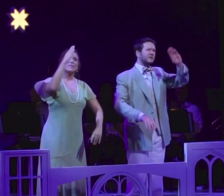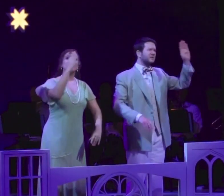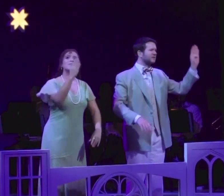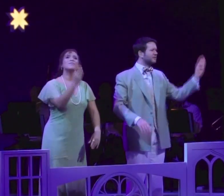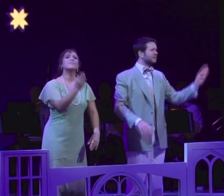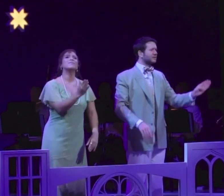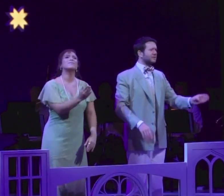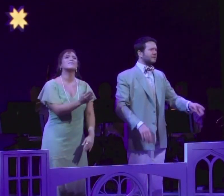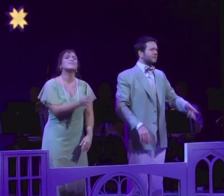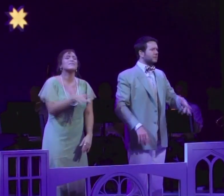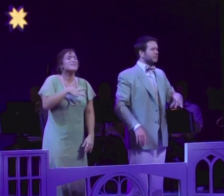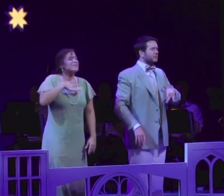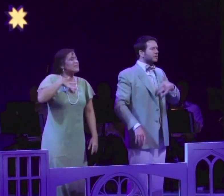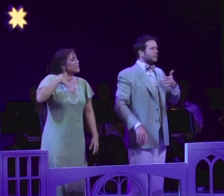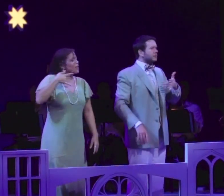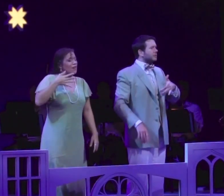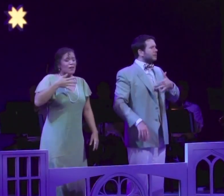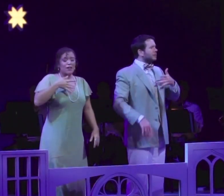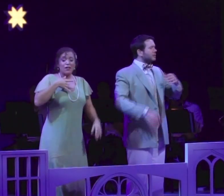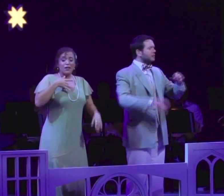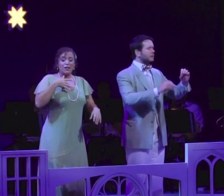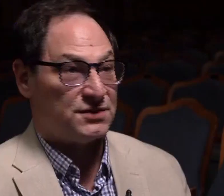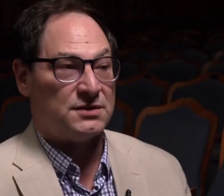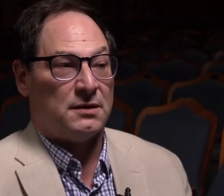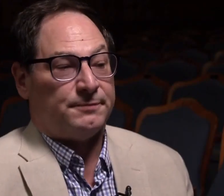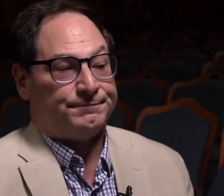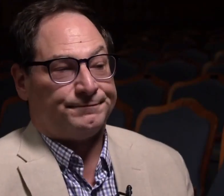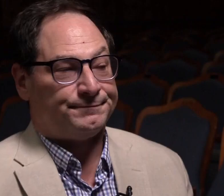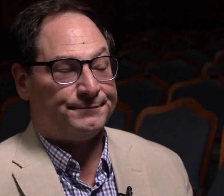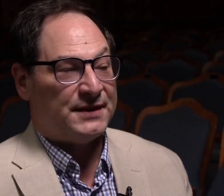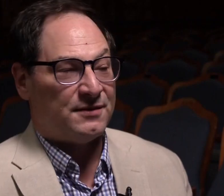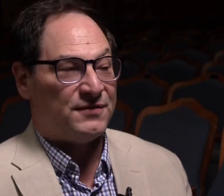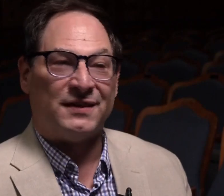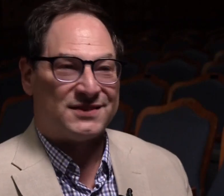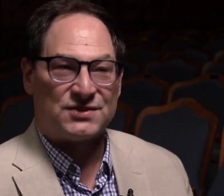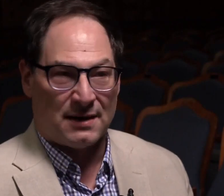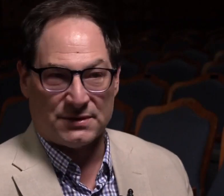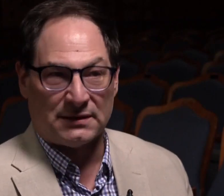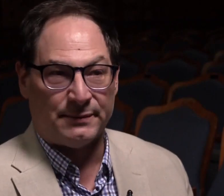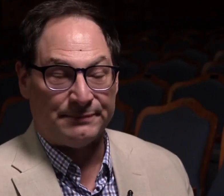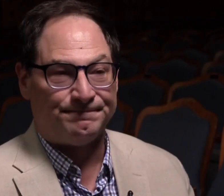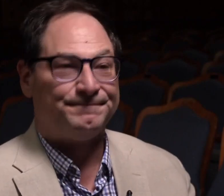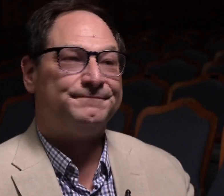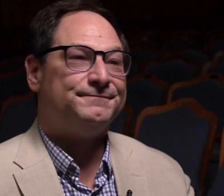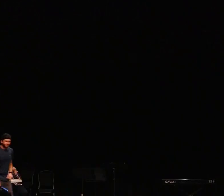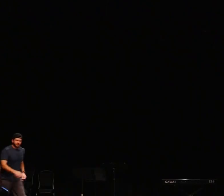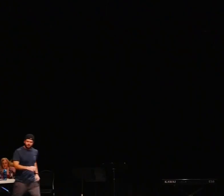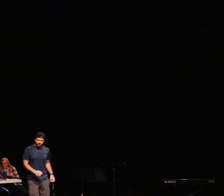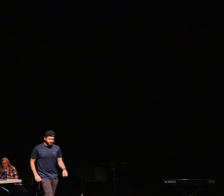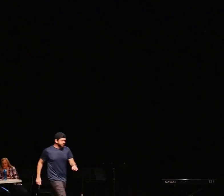by doing theater that is more inclusive. You know, it felt like the scribe was the limit.